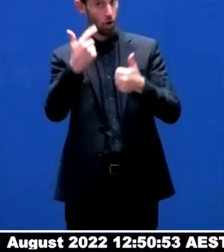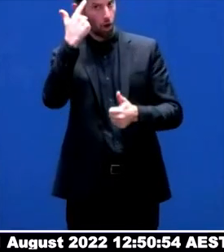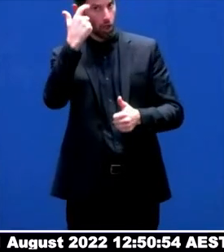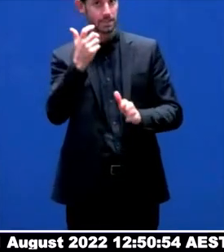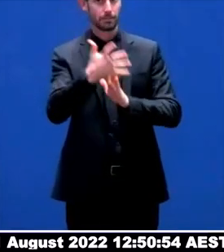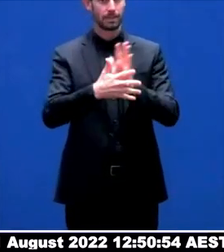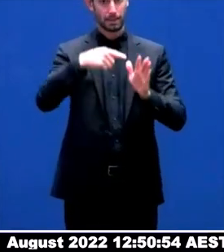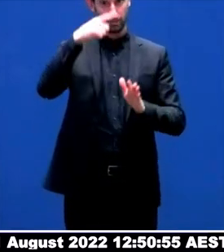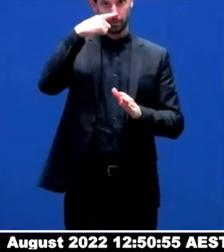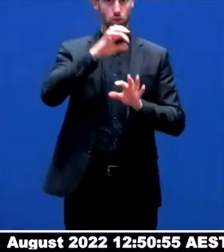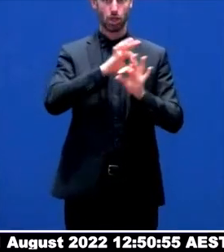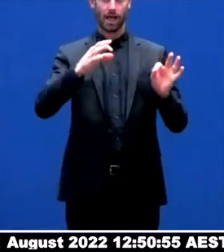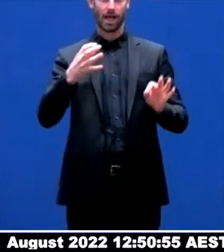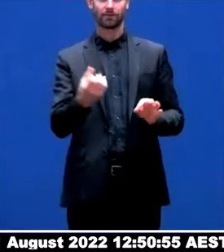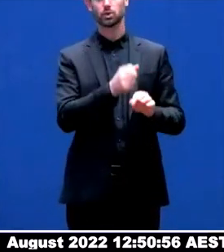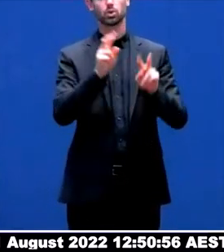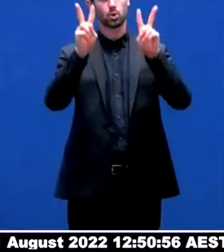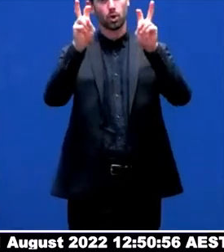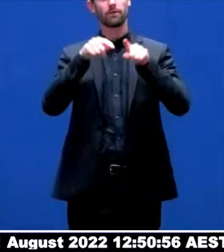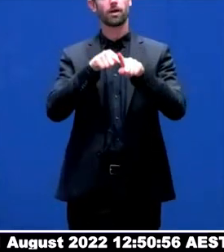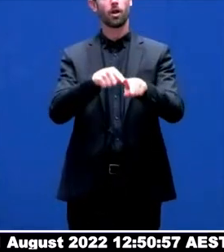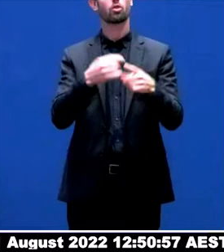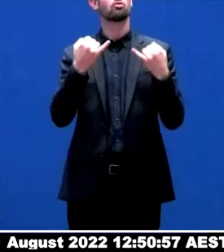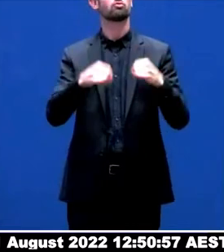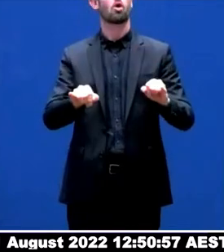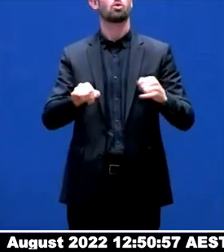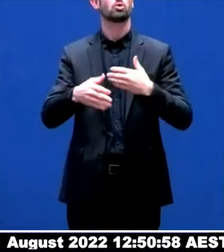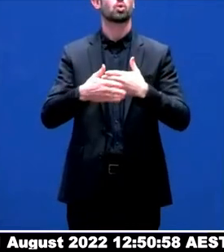a wrong door to establish that as a working relationship and publish that?